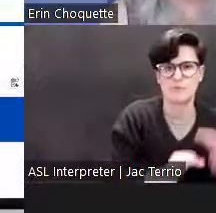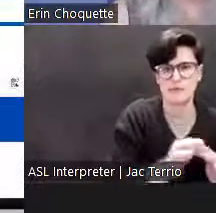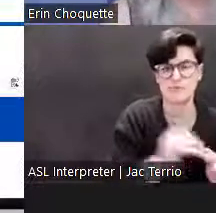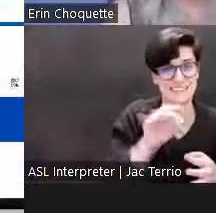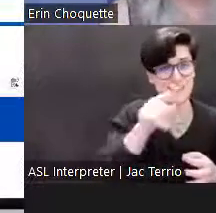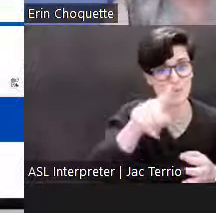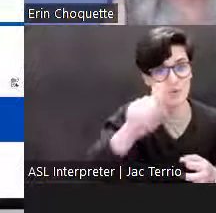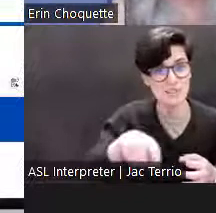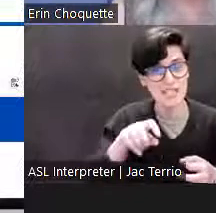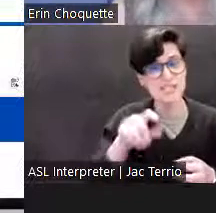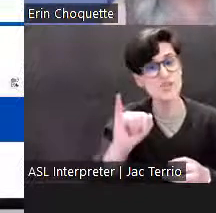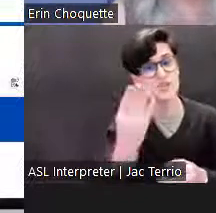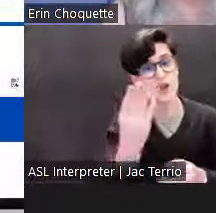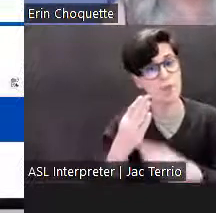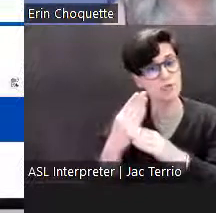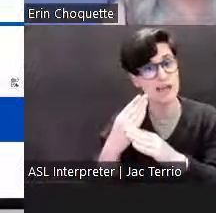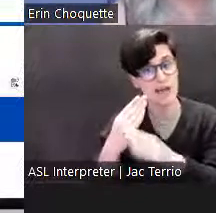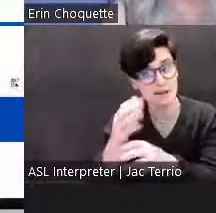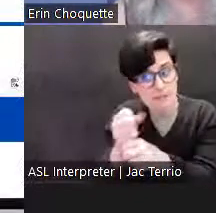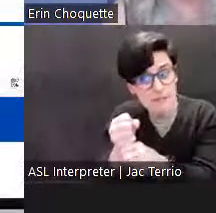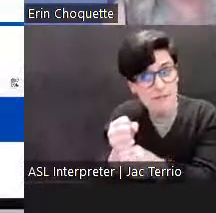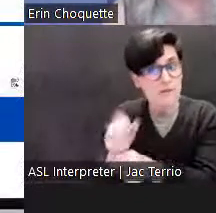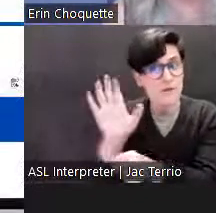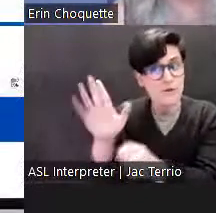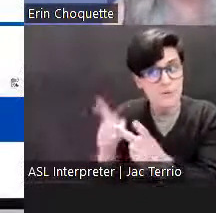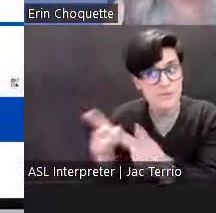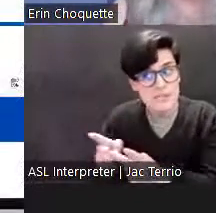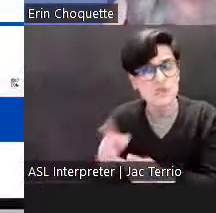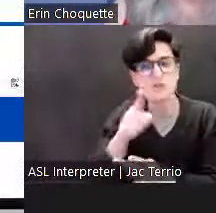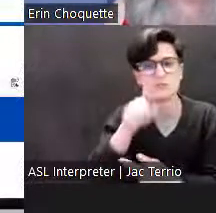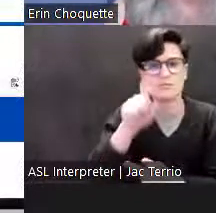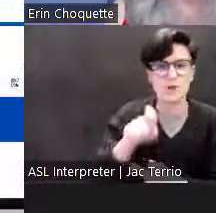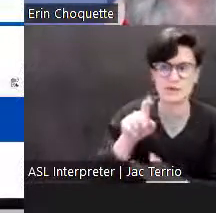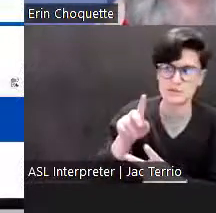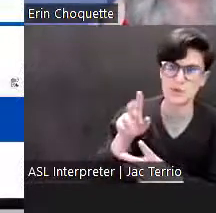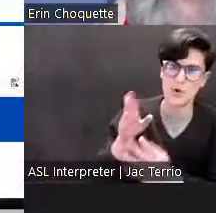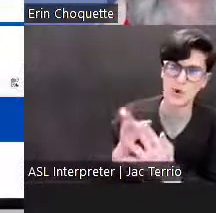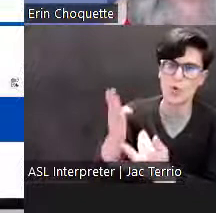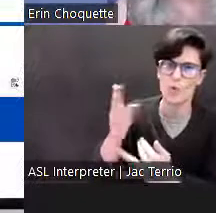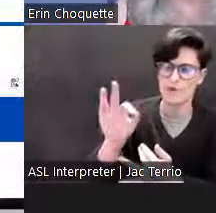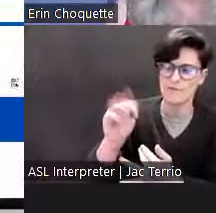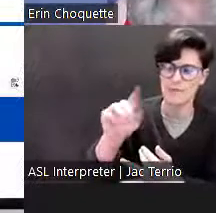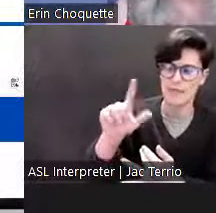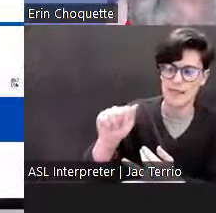Fmla, you apply to your employer for that. 15:53:40 Usually you would start by talking